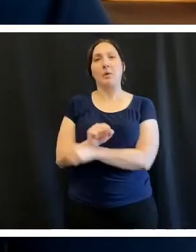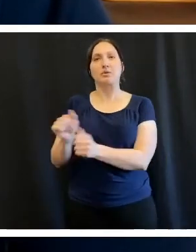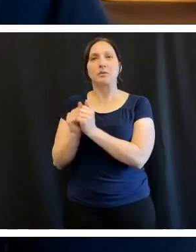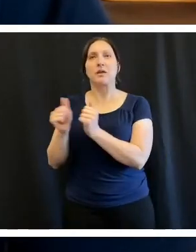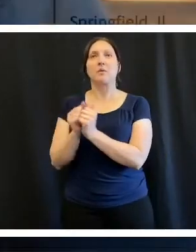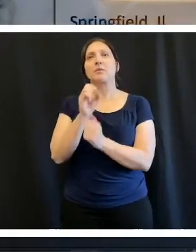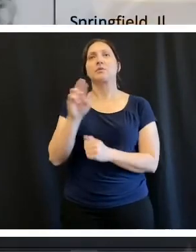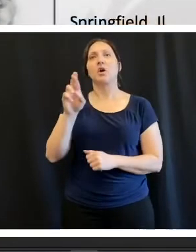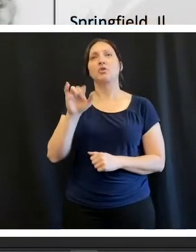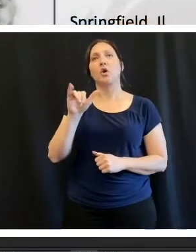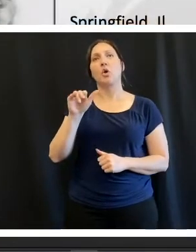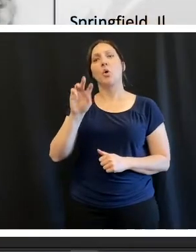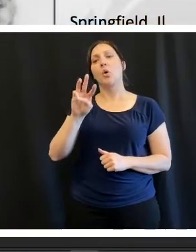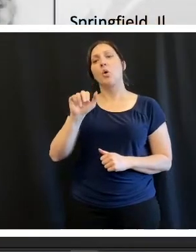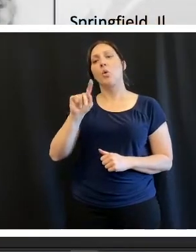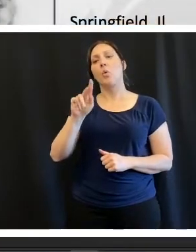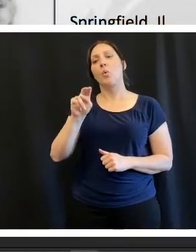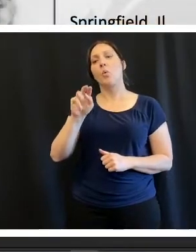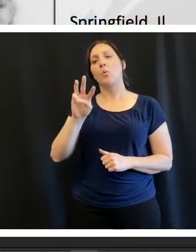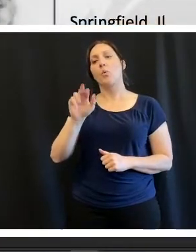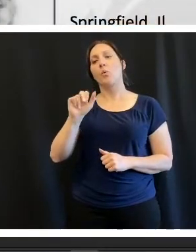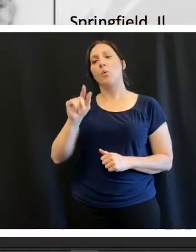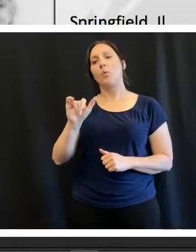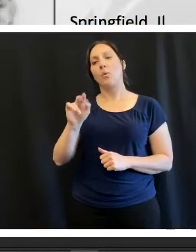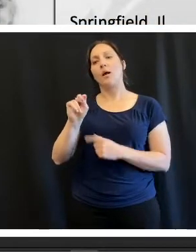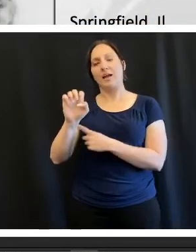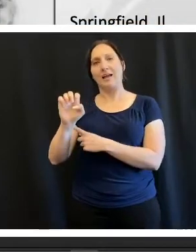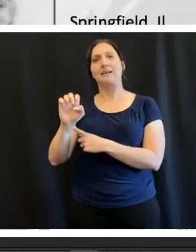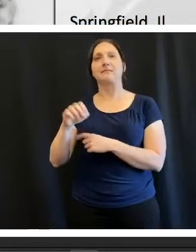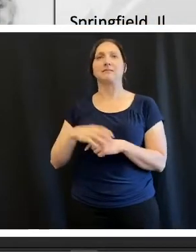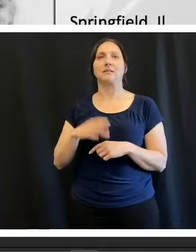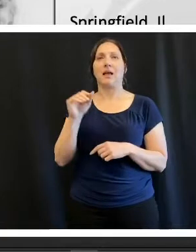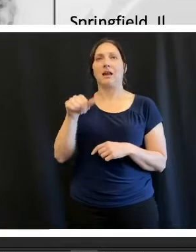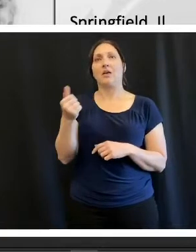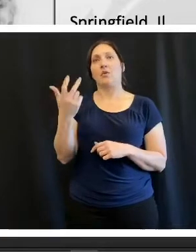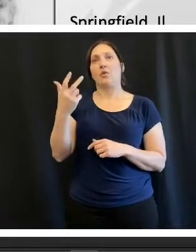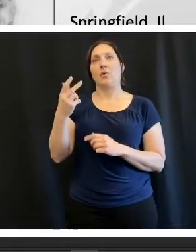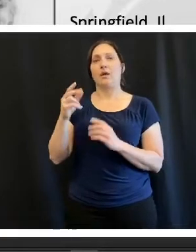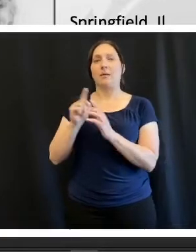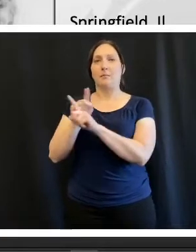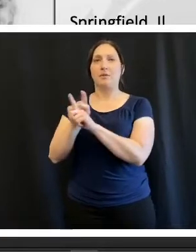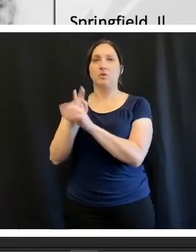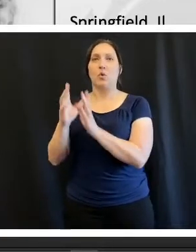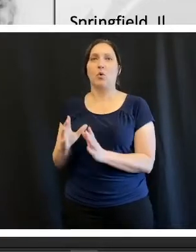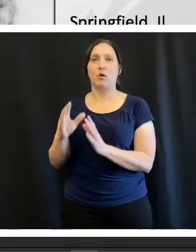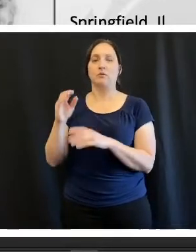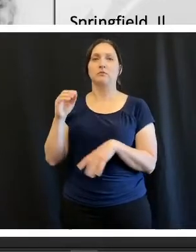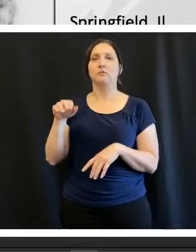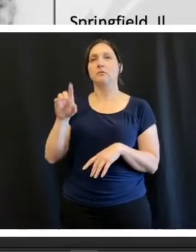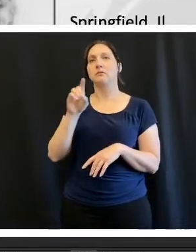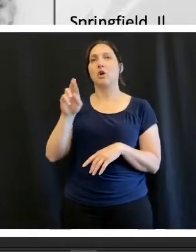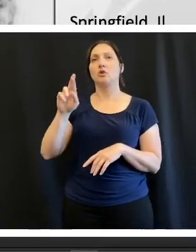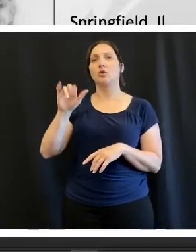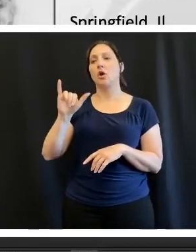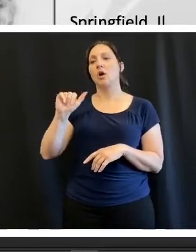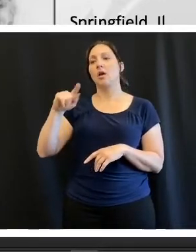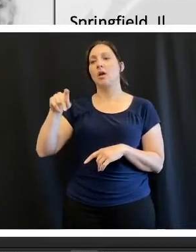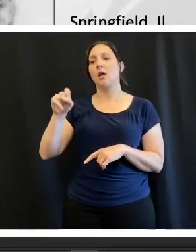and three amazing mentor teachers, Mike Yakubovsky from Coppell, and Douglas Kiang from Hawaii,